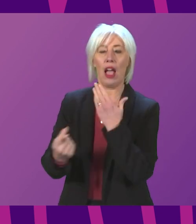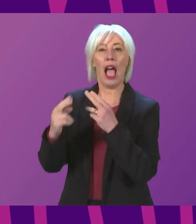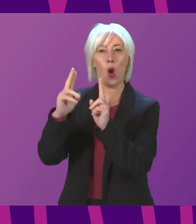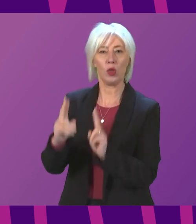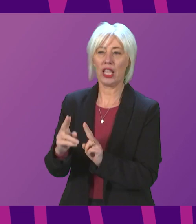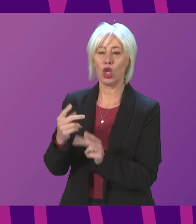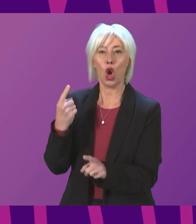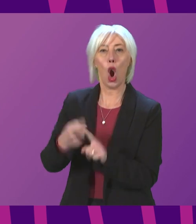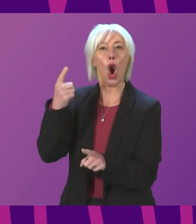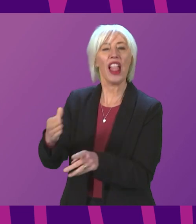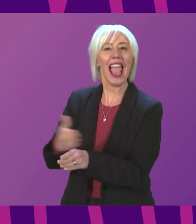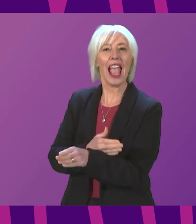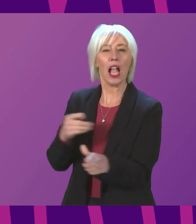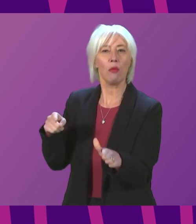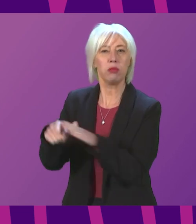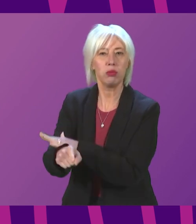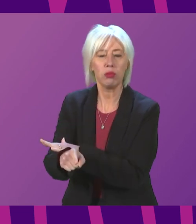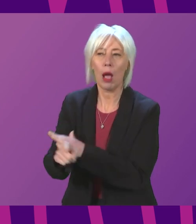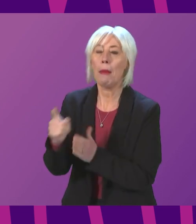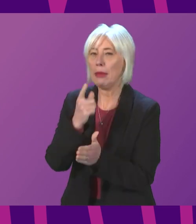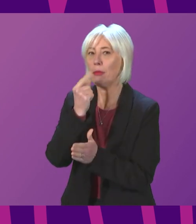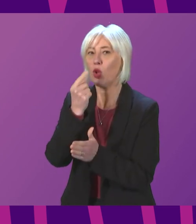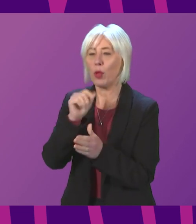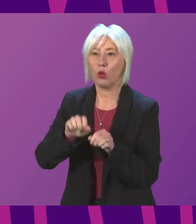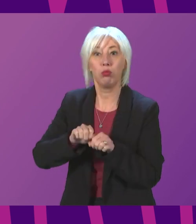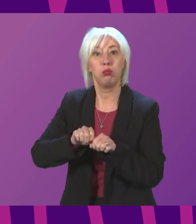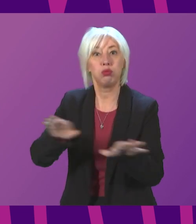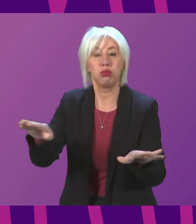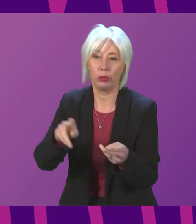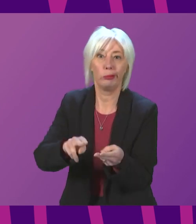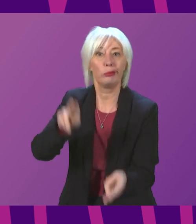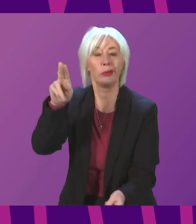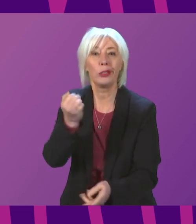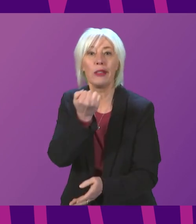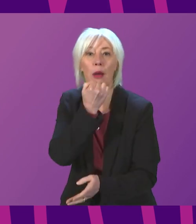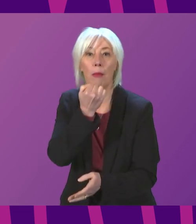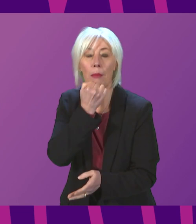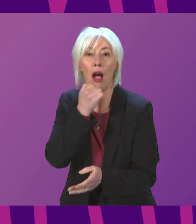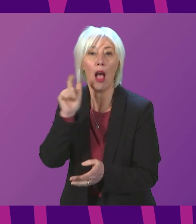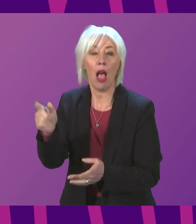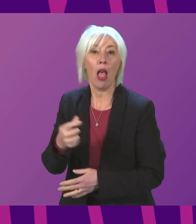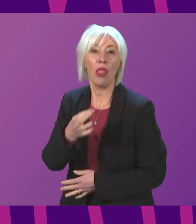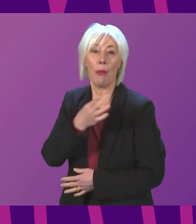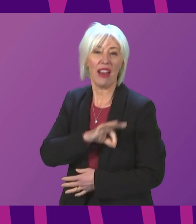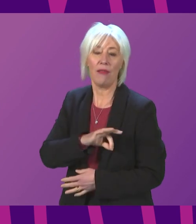early and, thereby, contributing to a greater increase in transmission, outweighed the benefits.